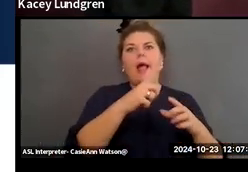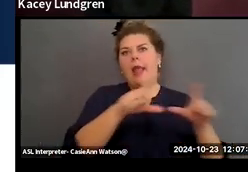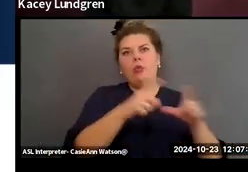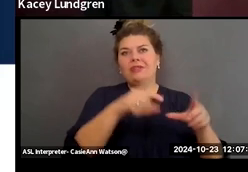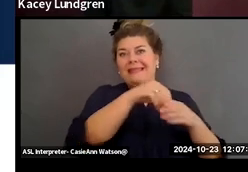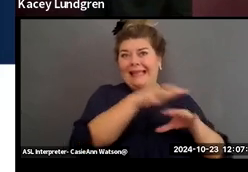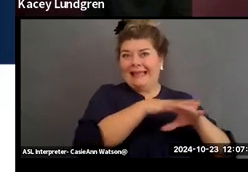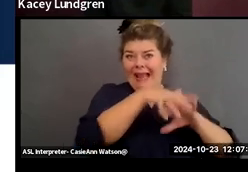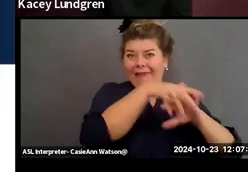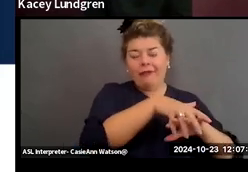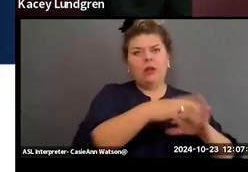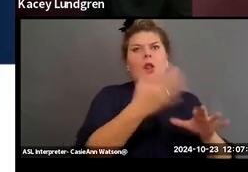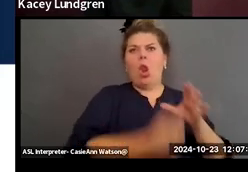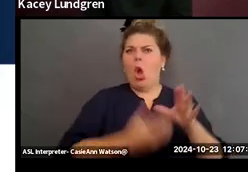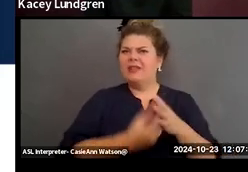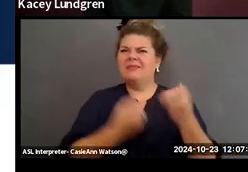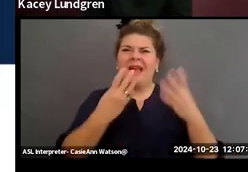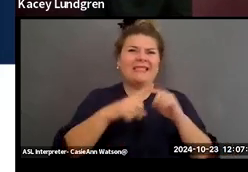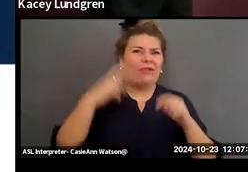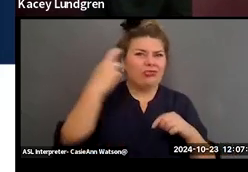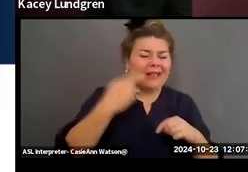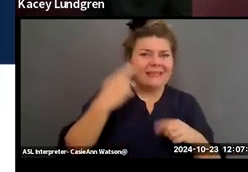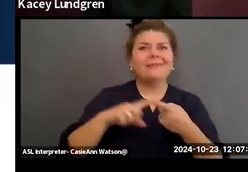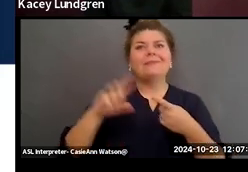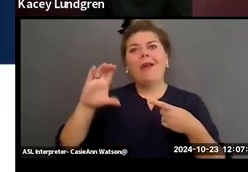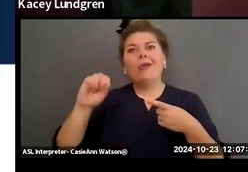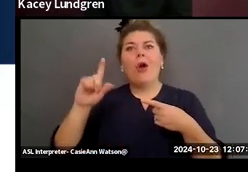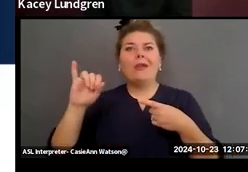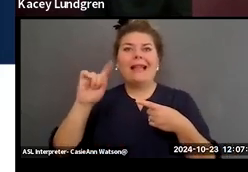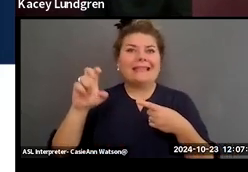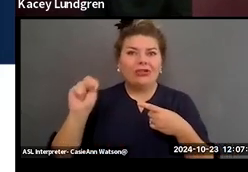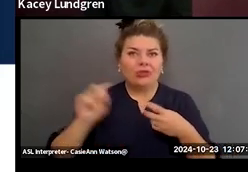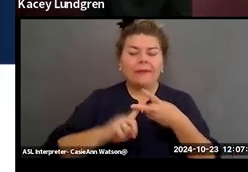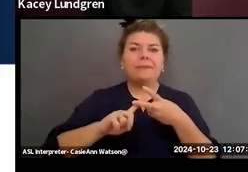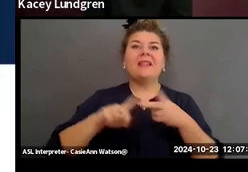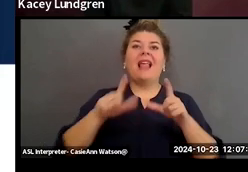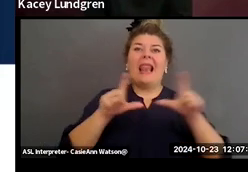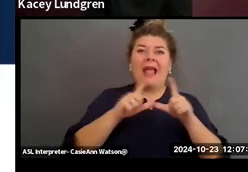This was due to numerous factors, such as colonization, language ideologies,